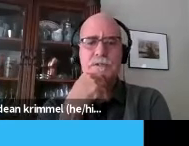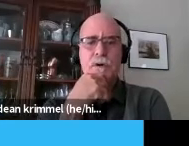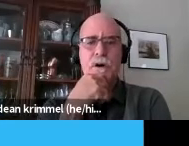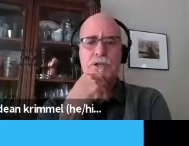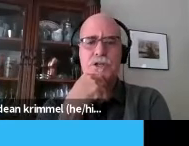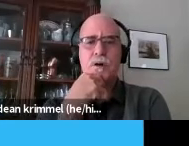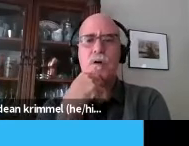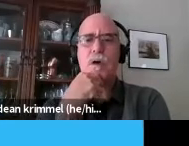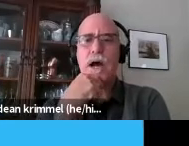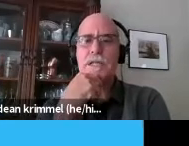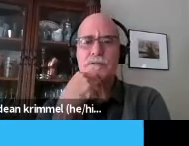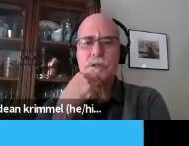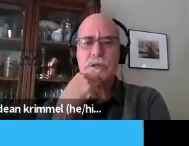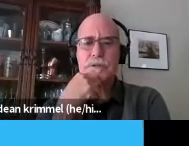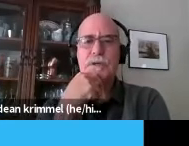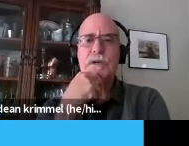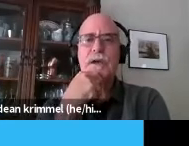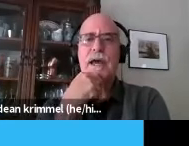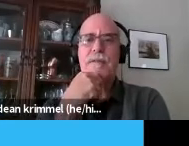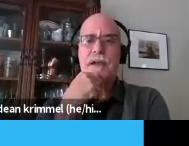to auction all kinds of goods.